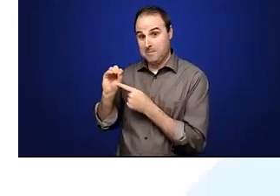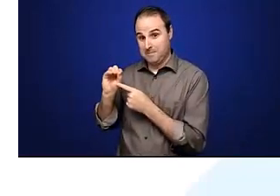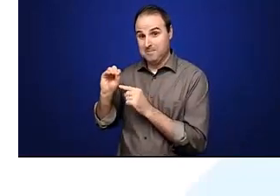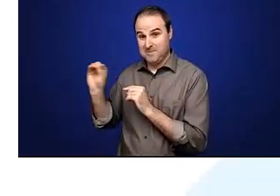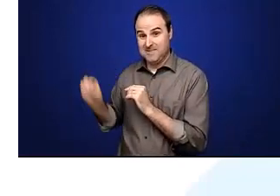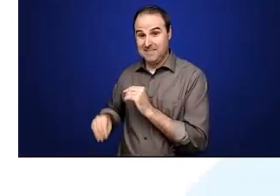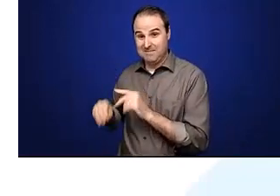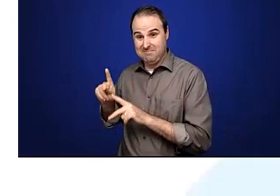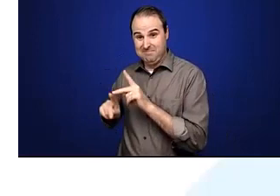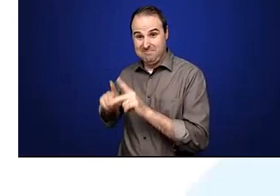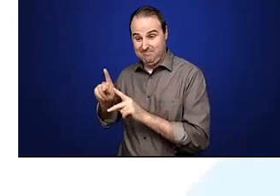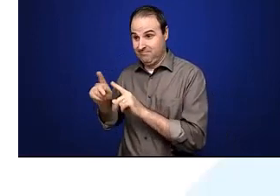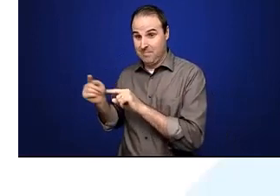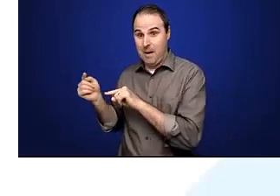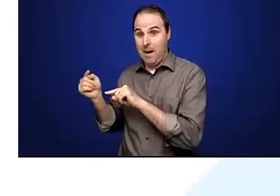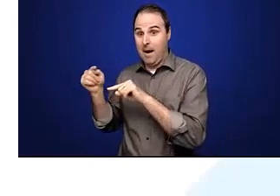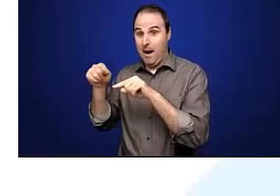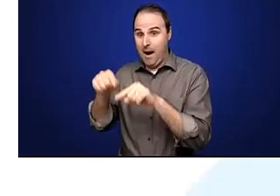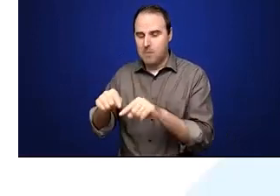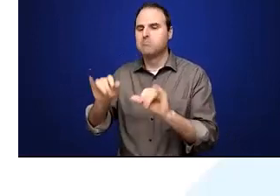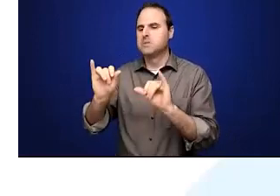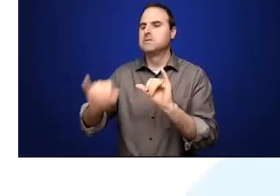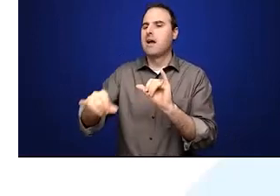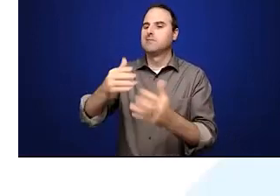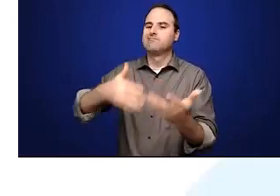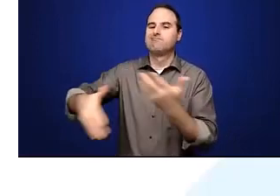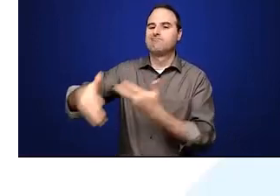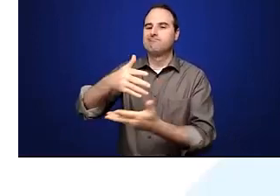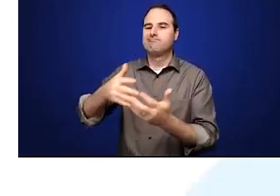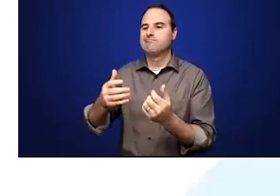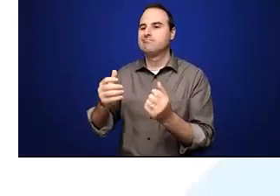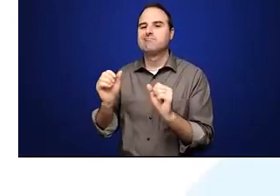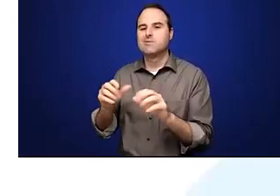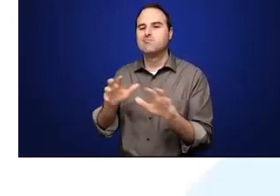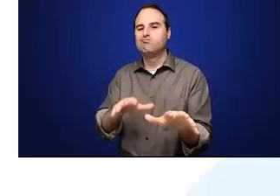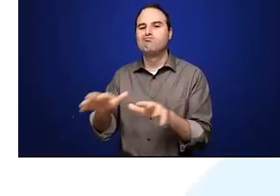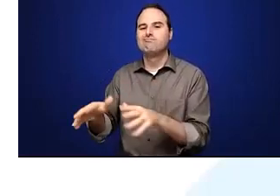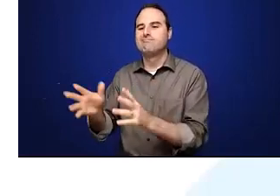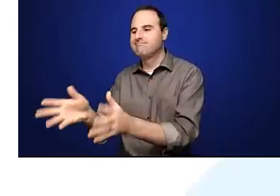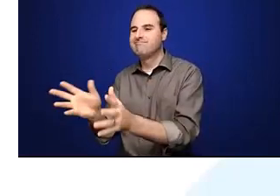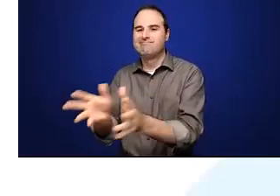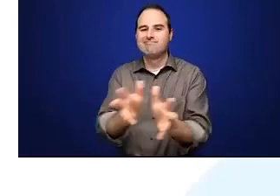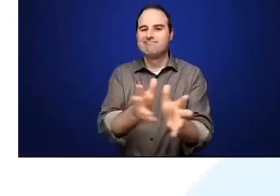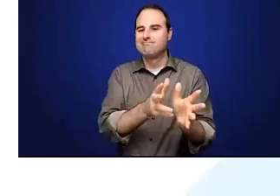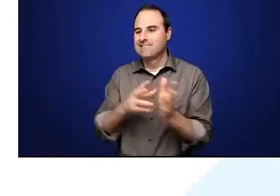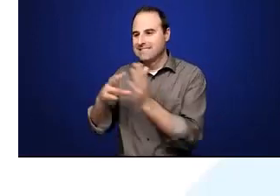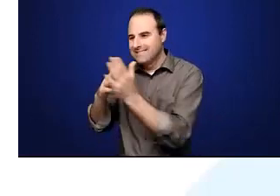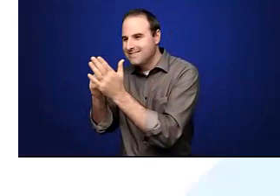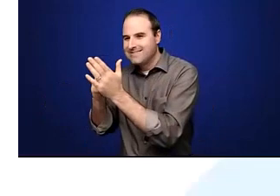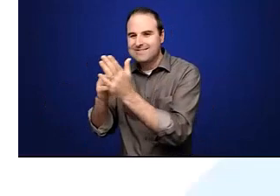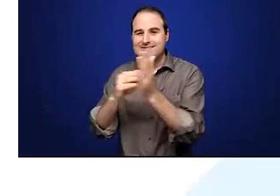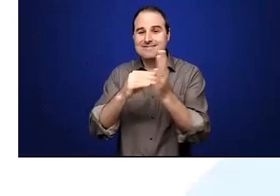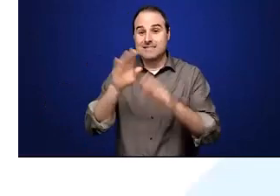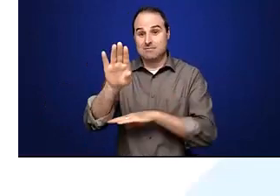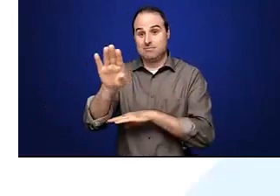And you were able to have both a bit more informal conversation, and you're continuing these education late into the night, so very positive.